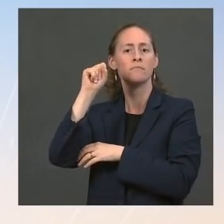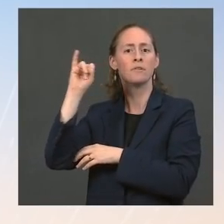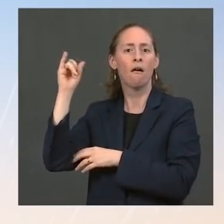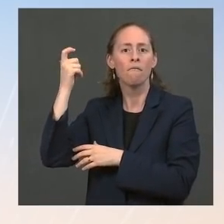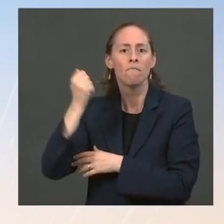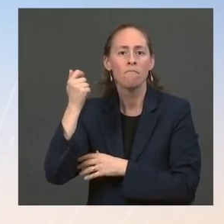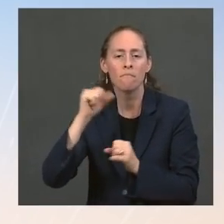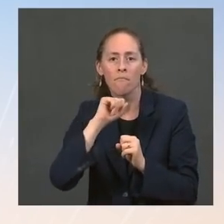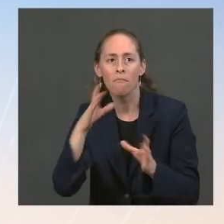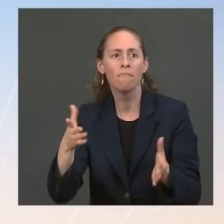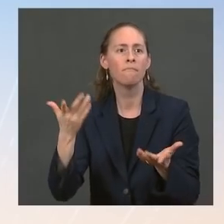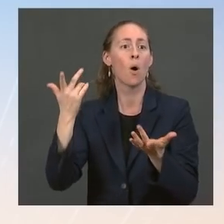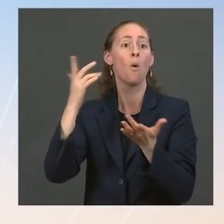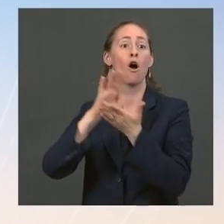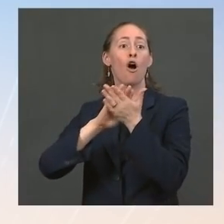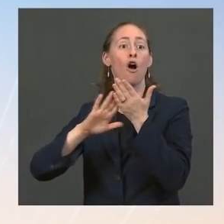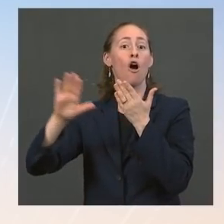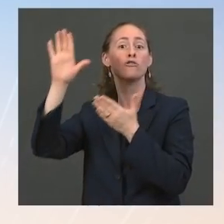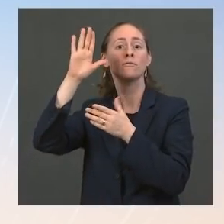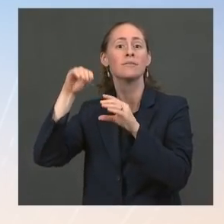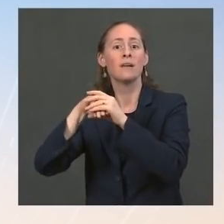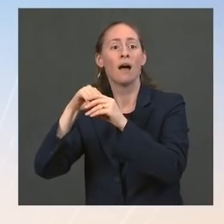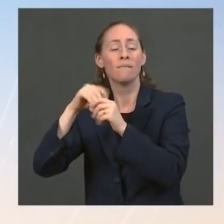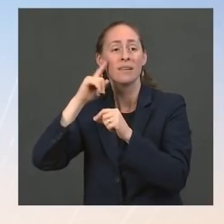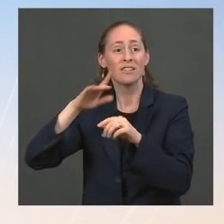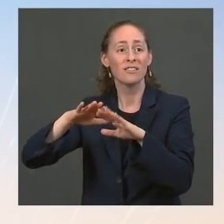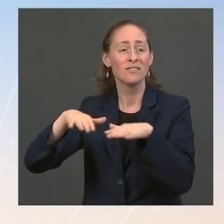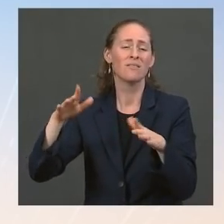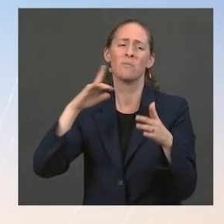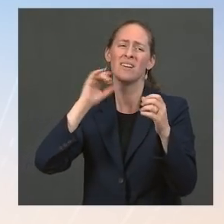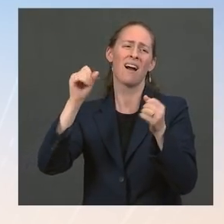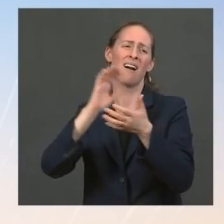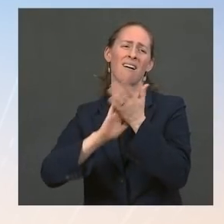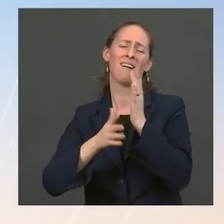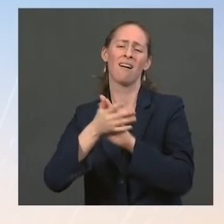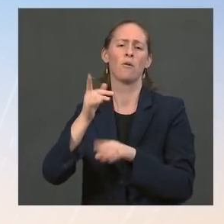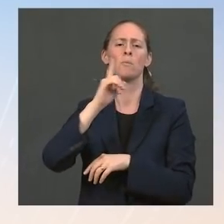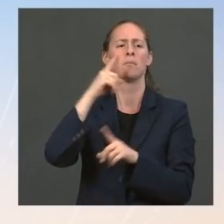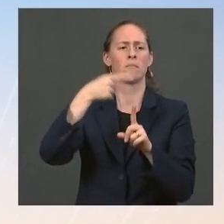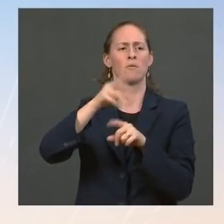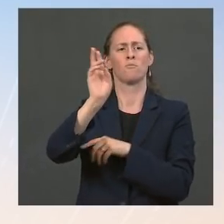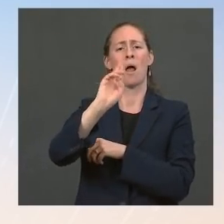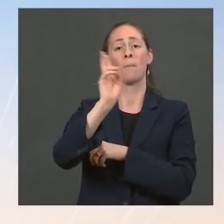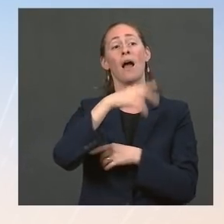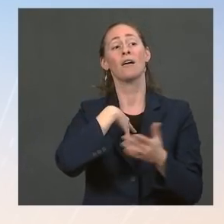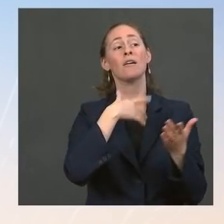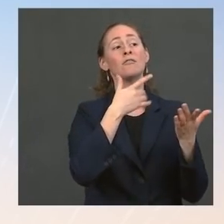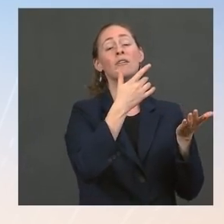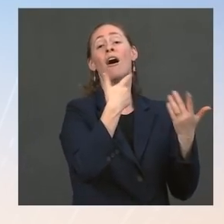But it's easy to get it done, and we don't think Republicans should be left off the -- let off the hook. Go ahead.